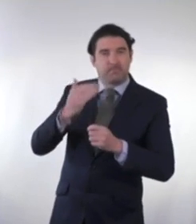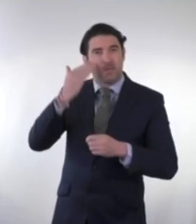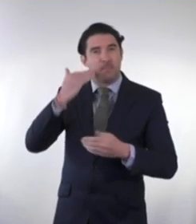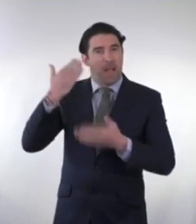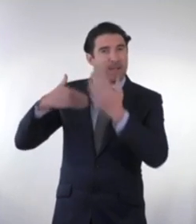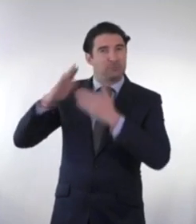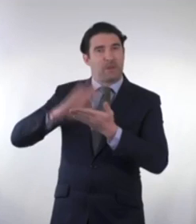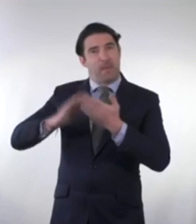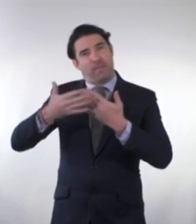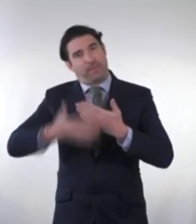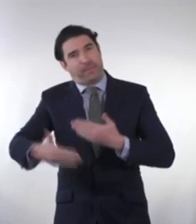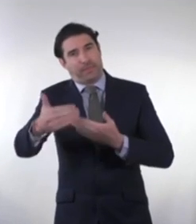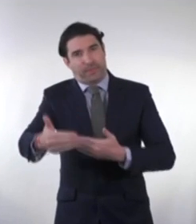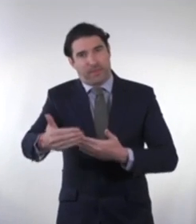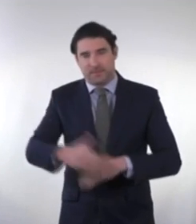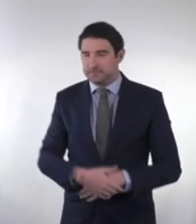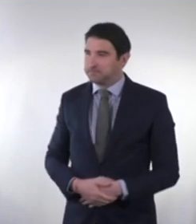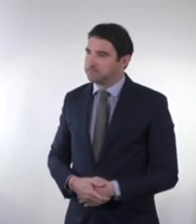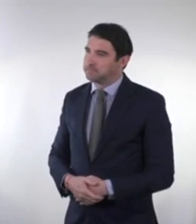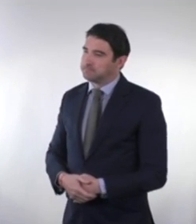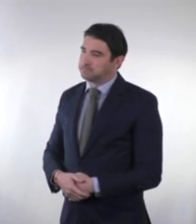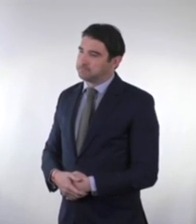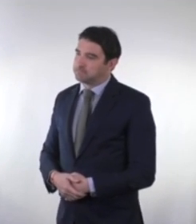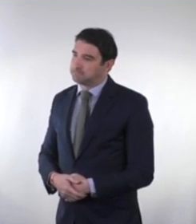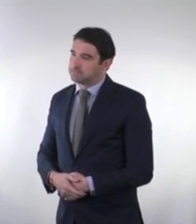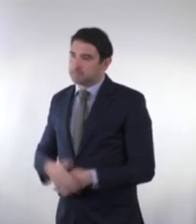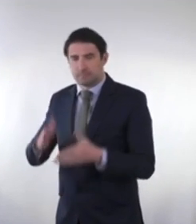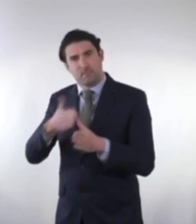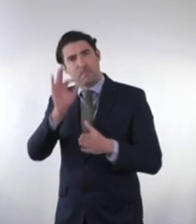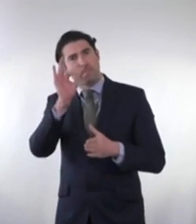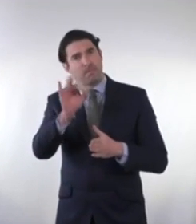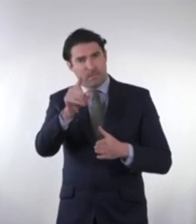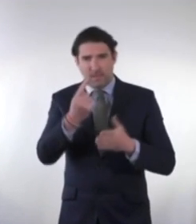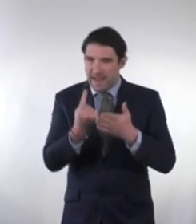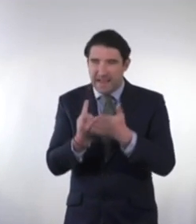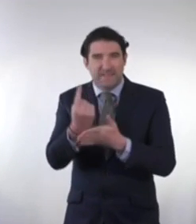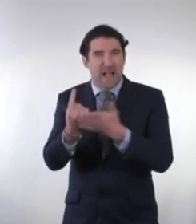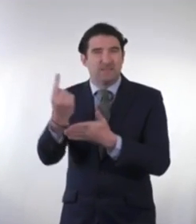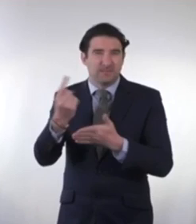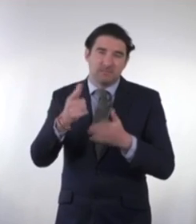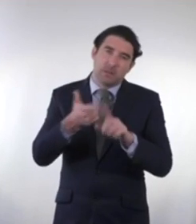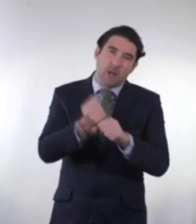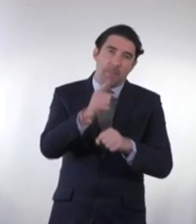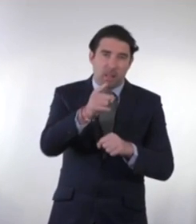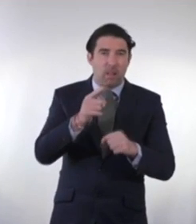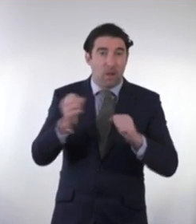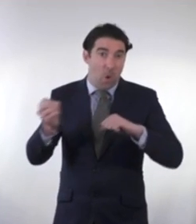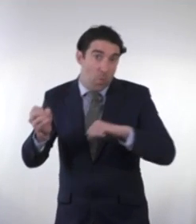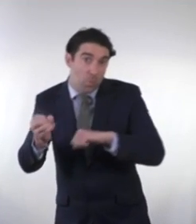remaining trust in this broken Westminster system. Last night was a defining moment. If the attack